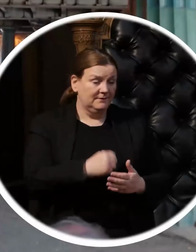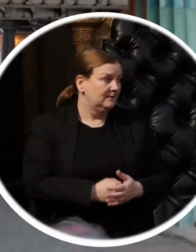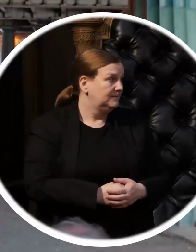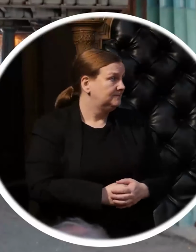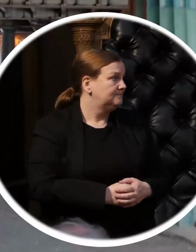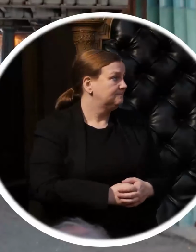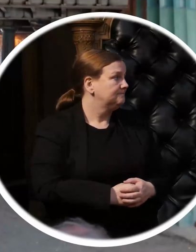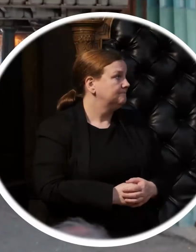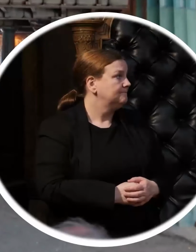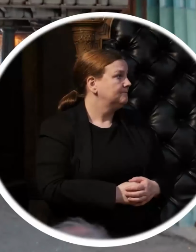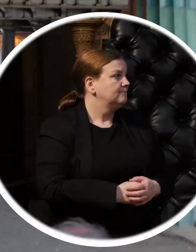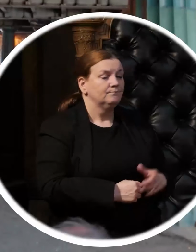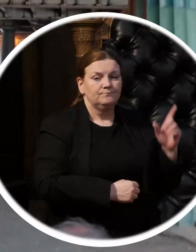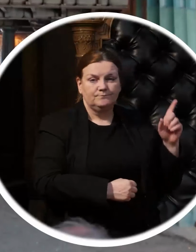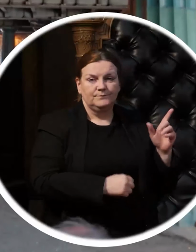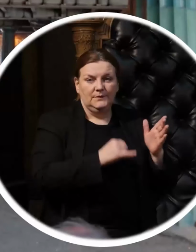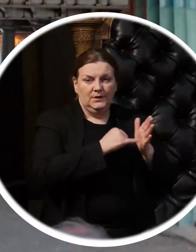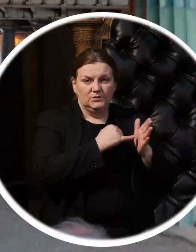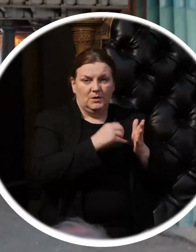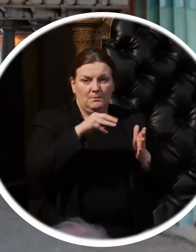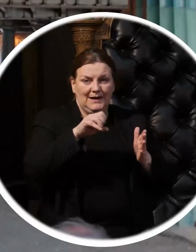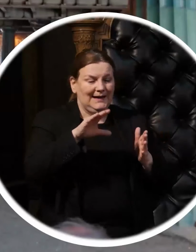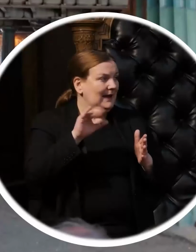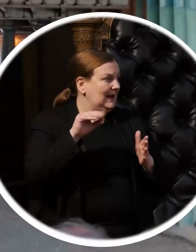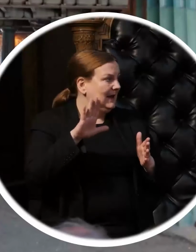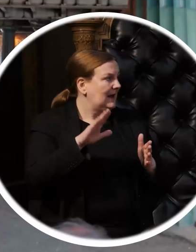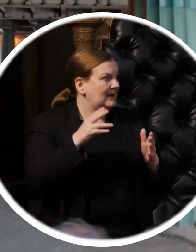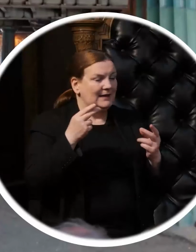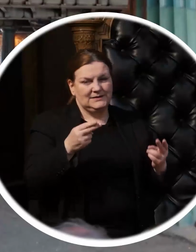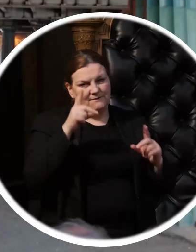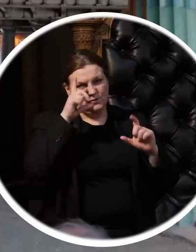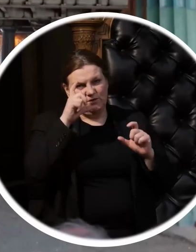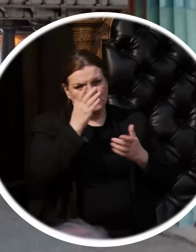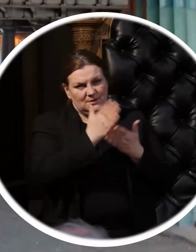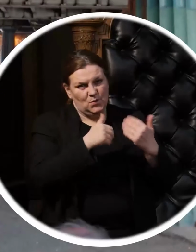So this is John Macneill himself. I had to squeeze a photo of him in somewhere. I really think he deserves a statue.